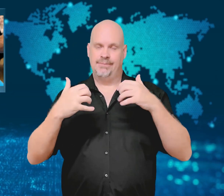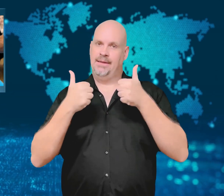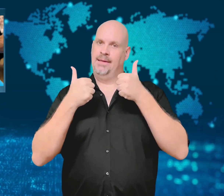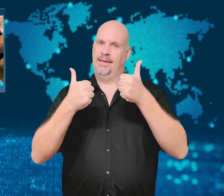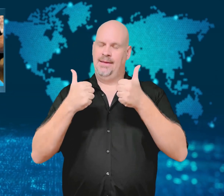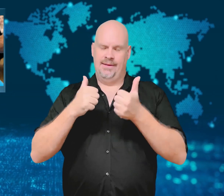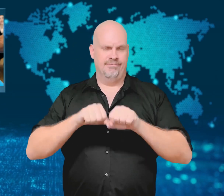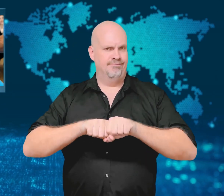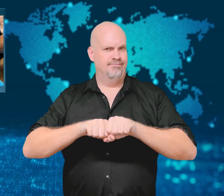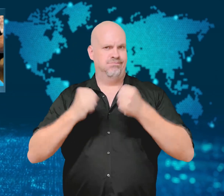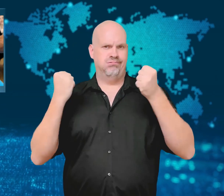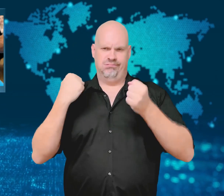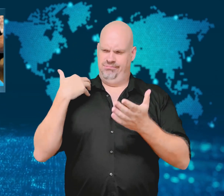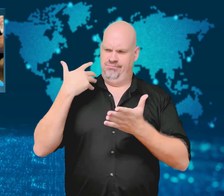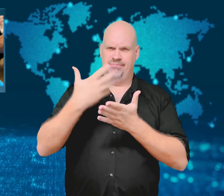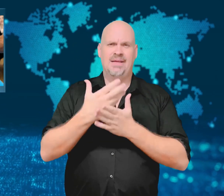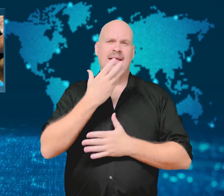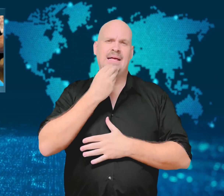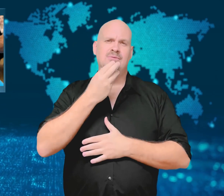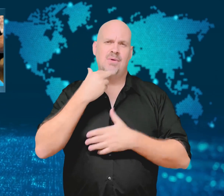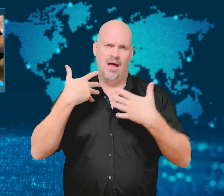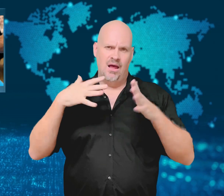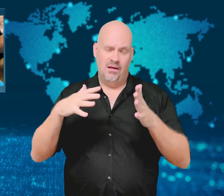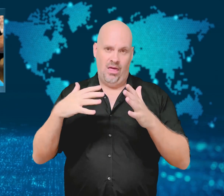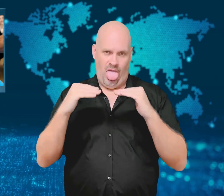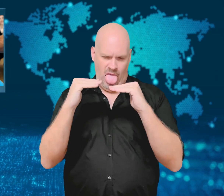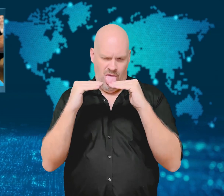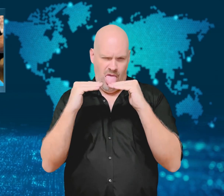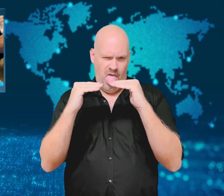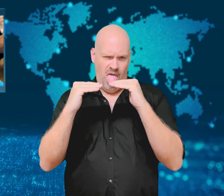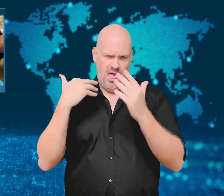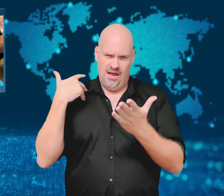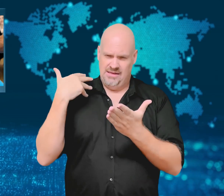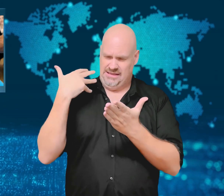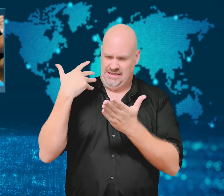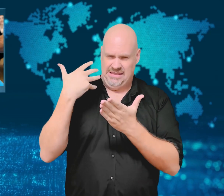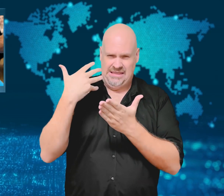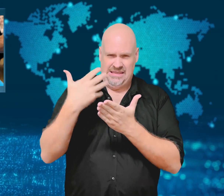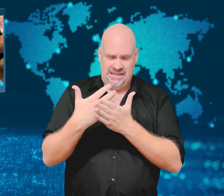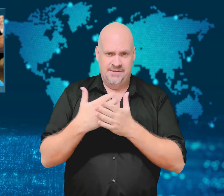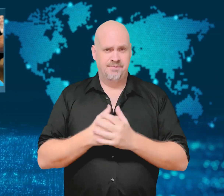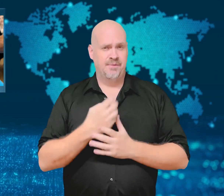There have been five elections in four years in which no